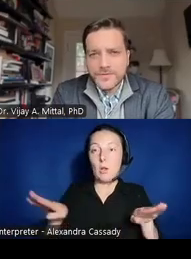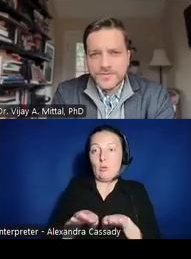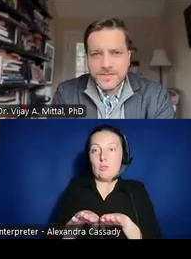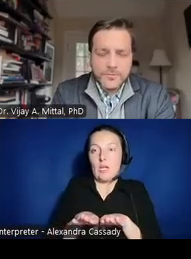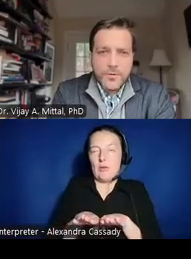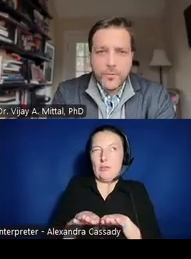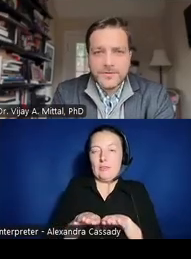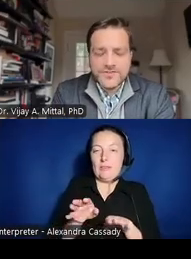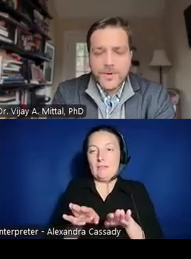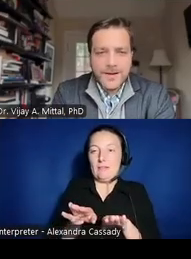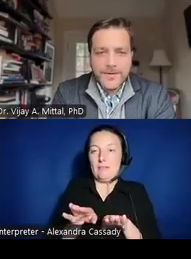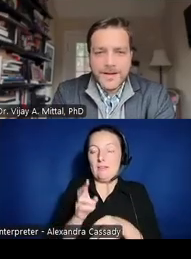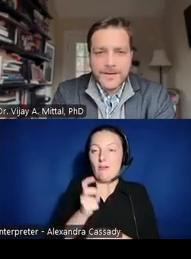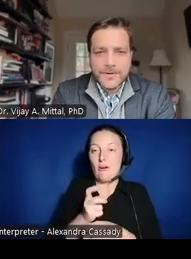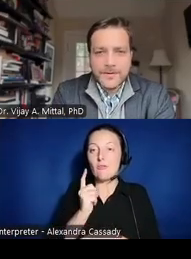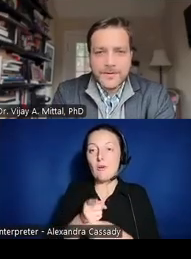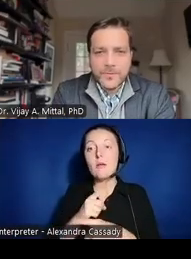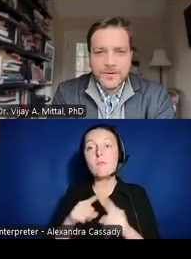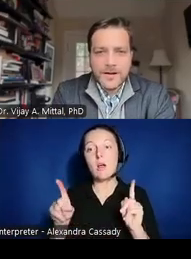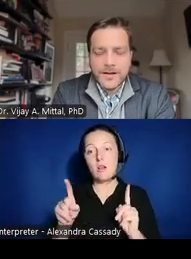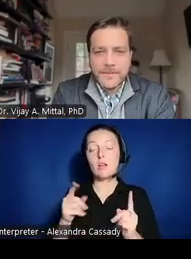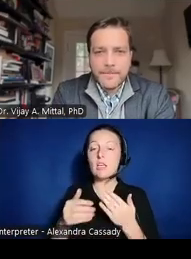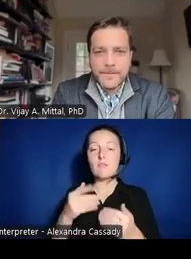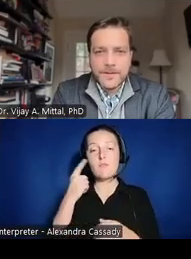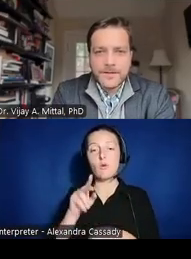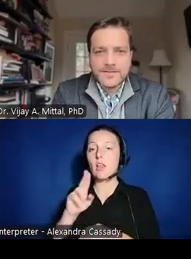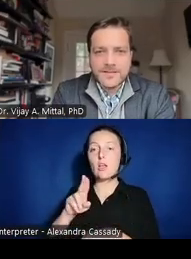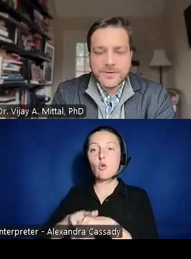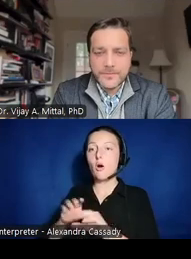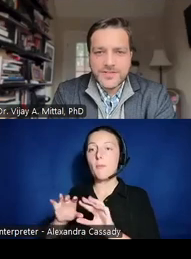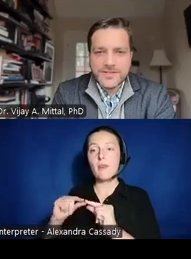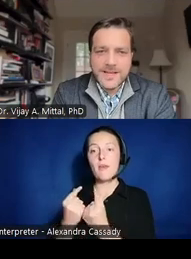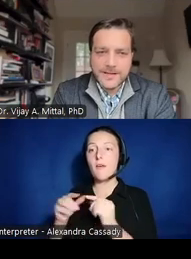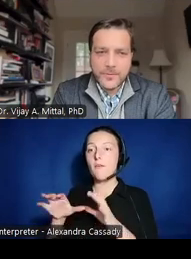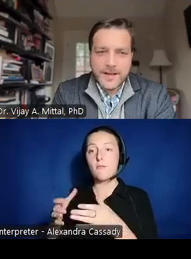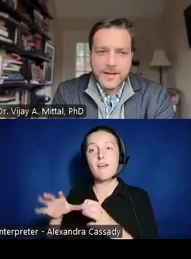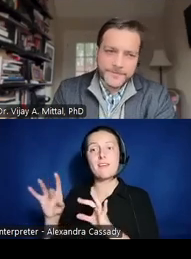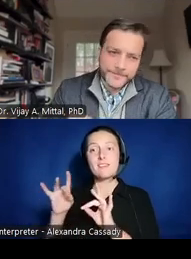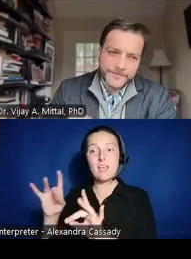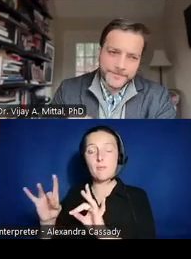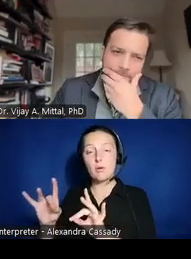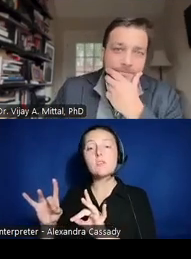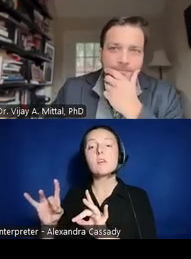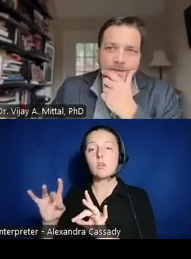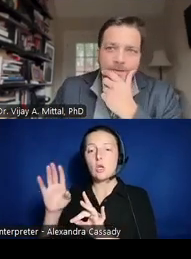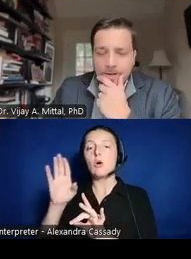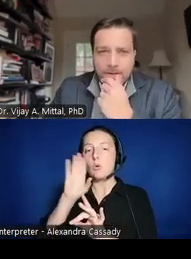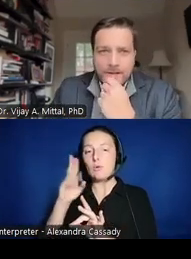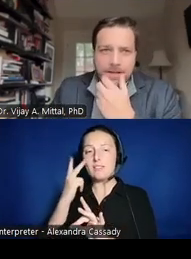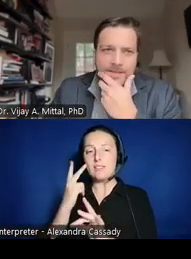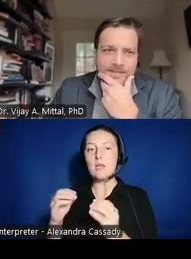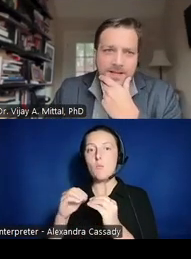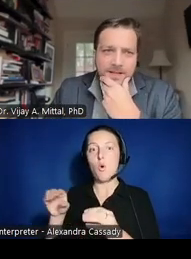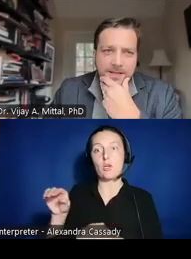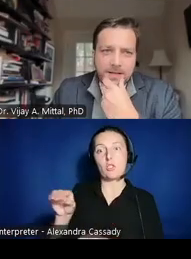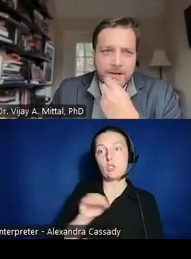you'll see a a wider sway area when when more um sensory information is taken away. In this study,